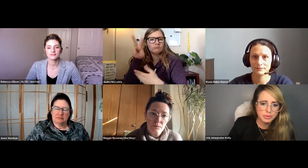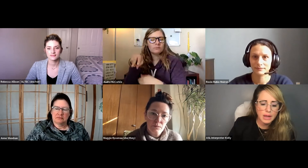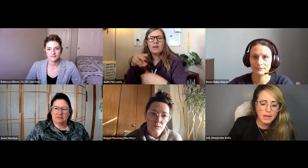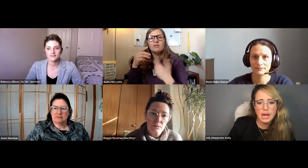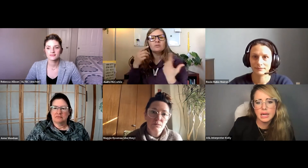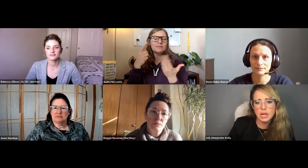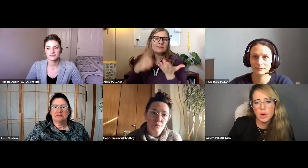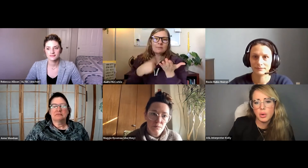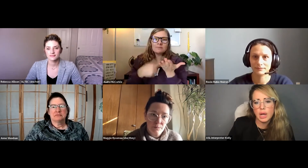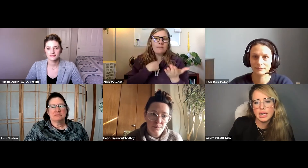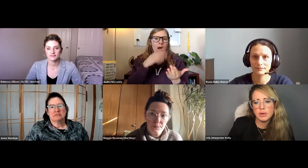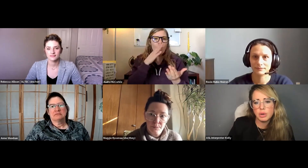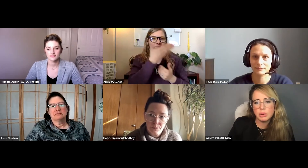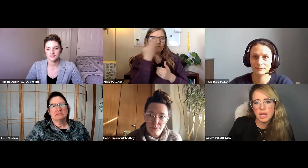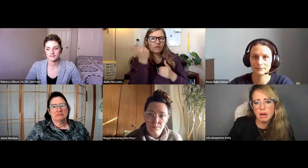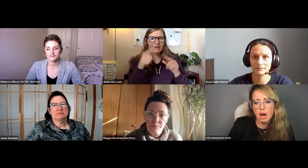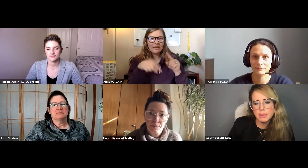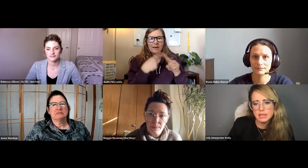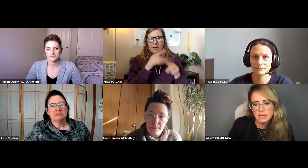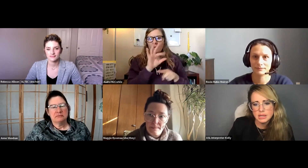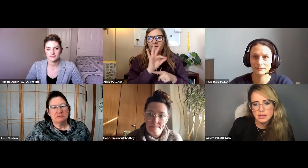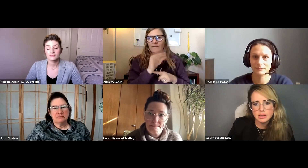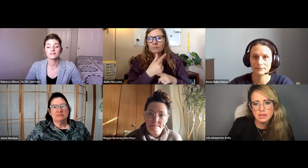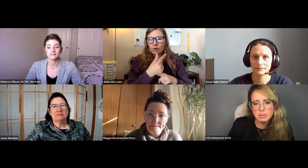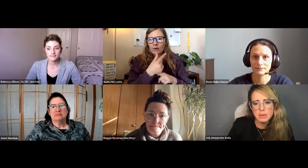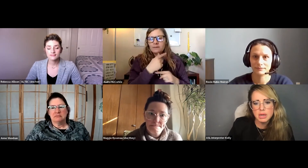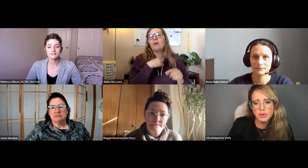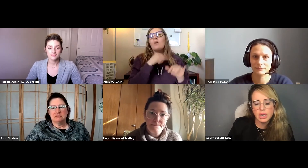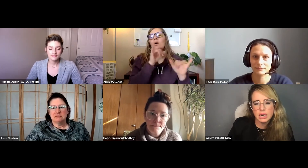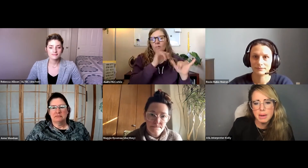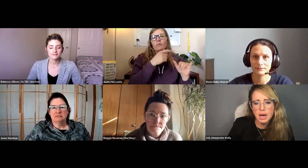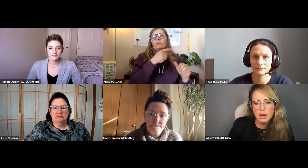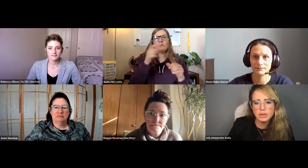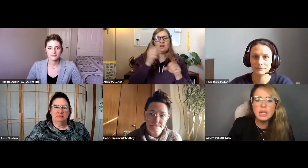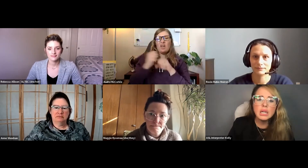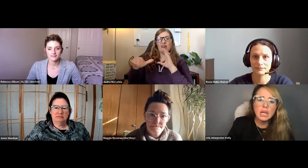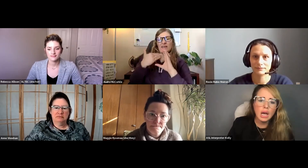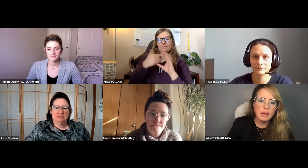and then I can go in and read what that comment is. Sometimes I forget about the